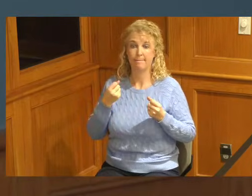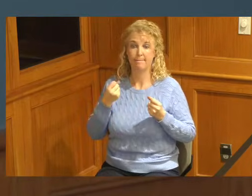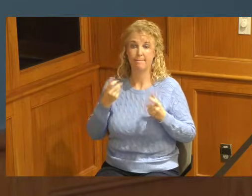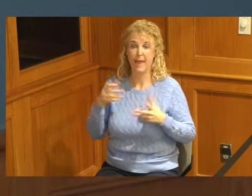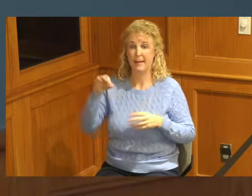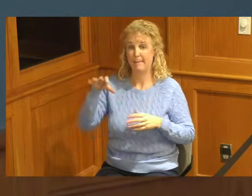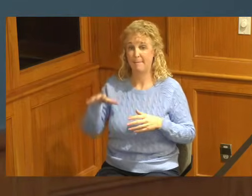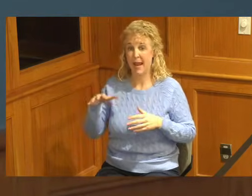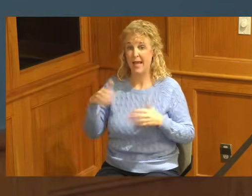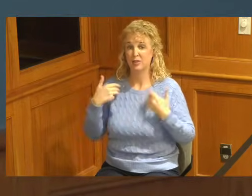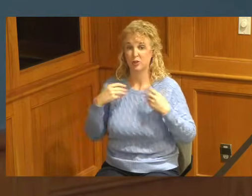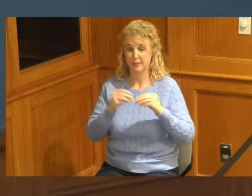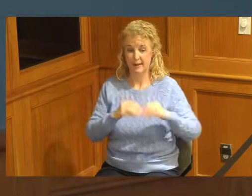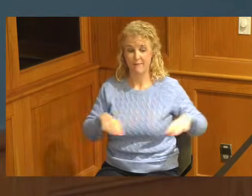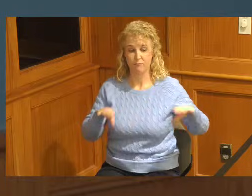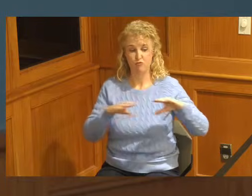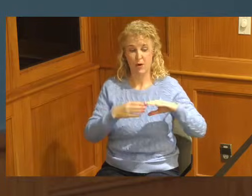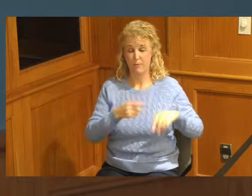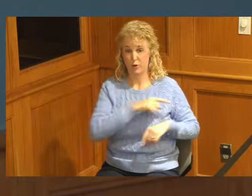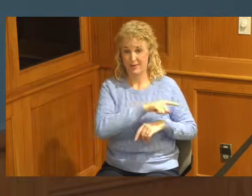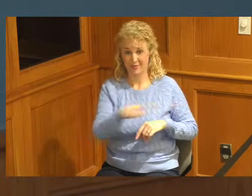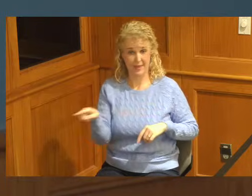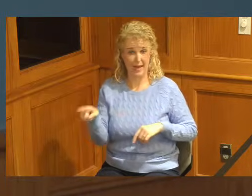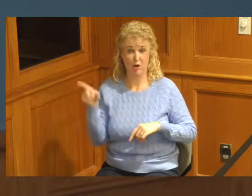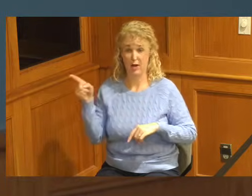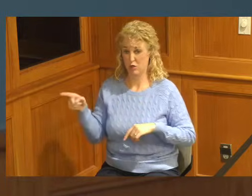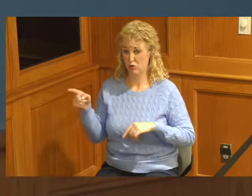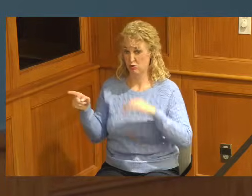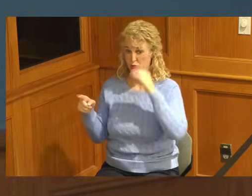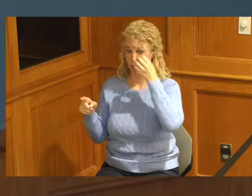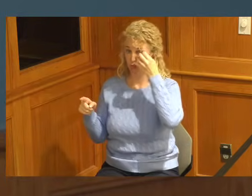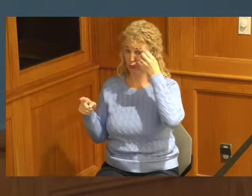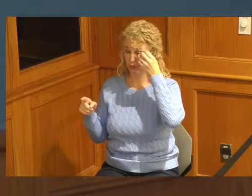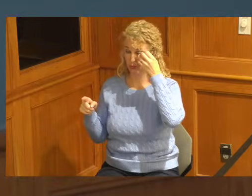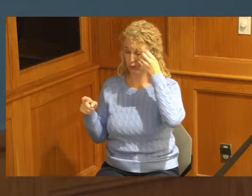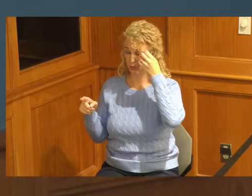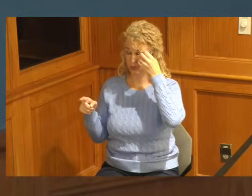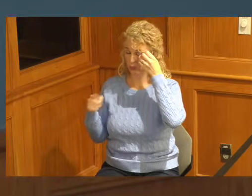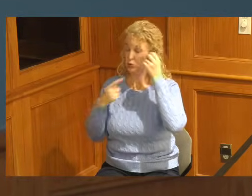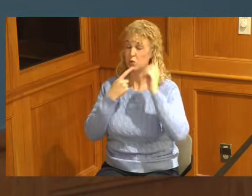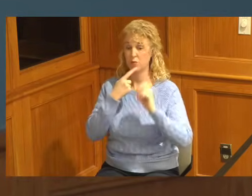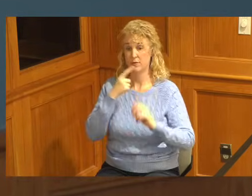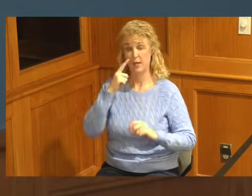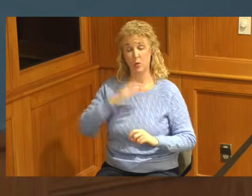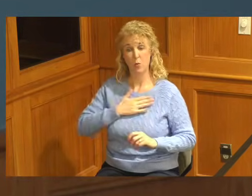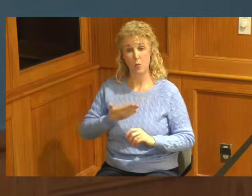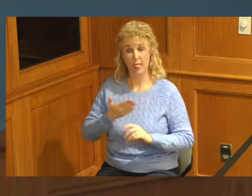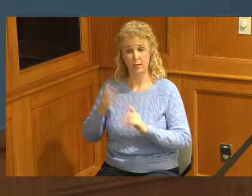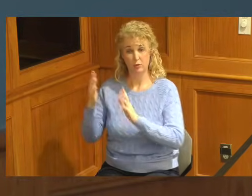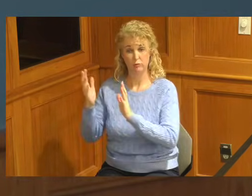property out there and you guys were going going to look into that. And so when you talk about I'm